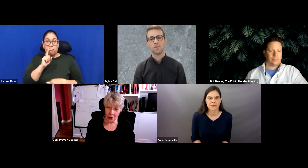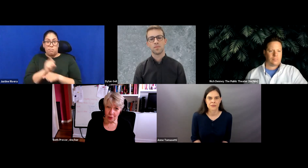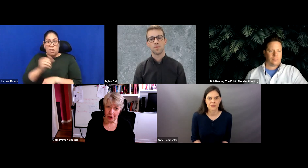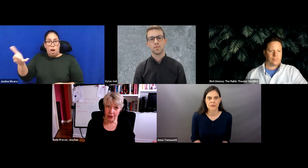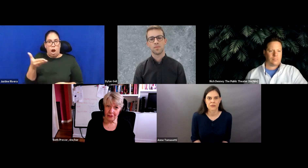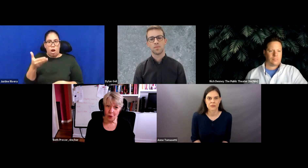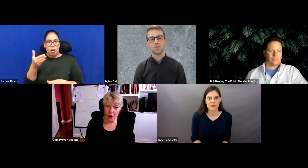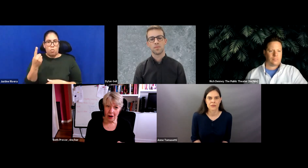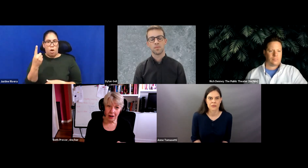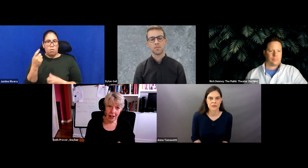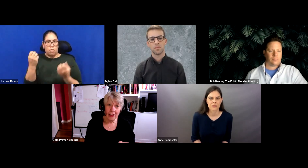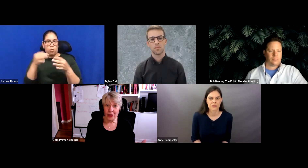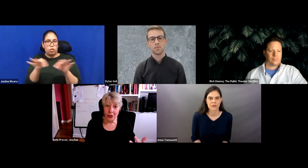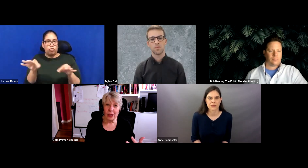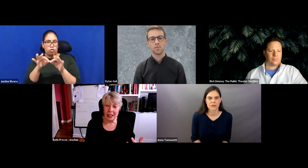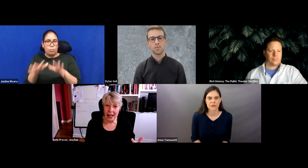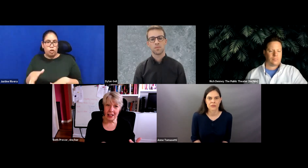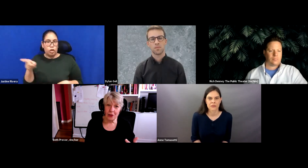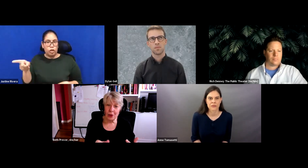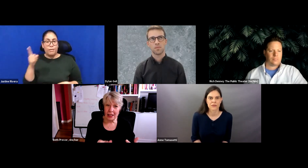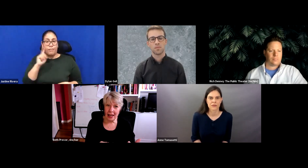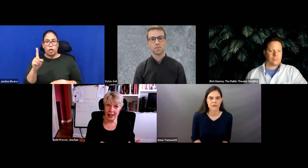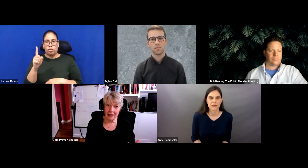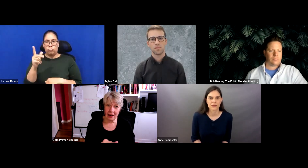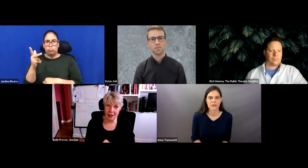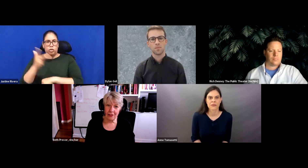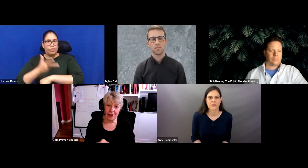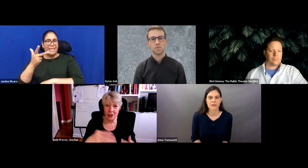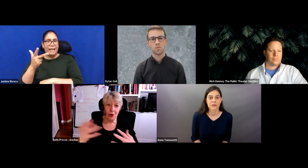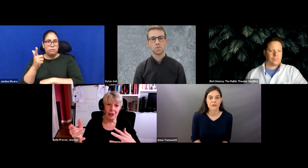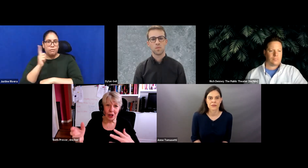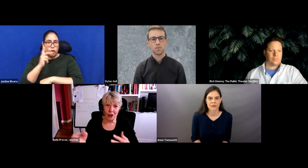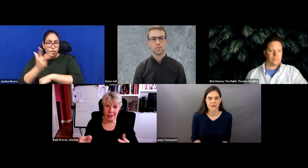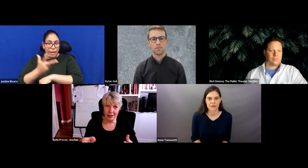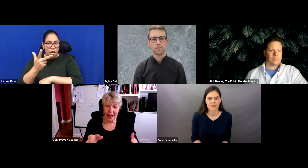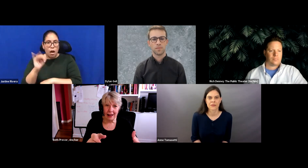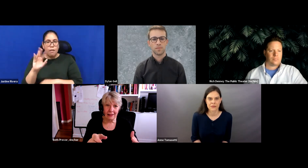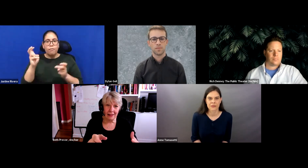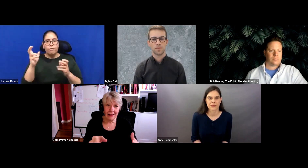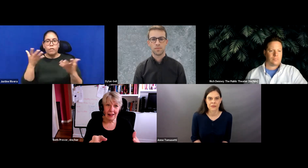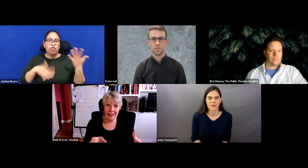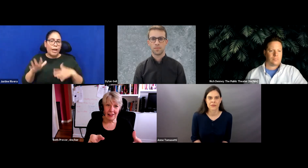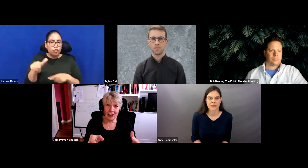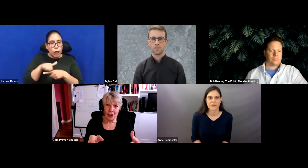interpreter for the three days of the dress rehearsal, you